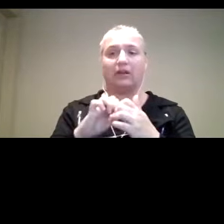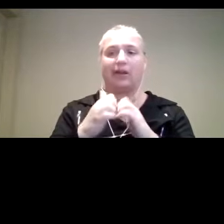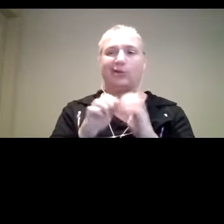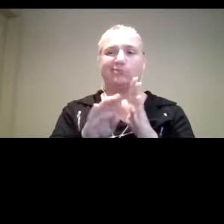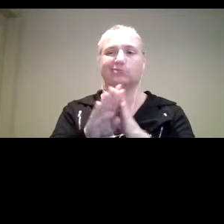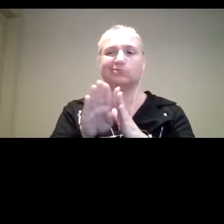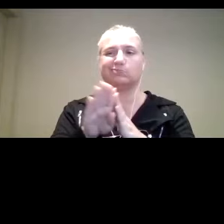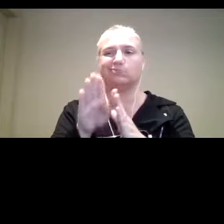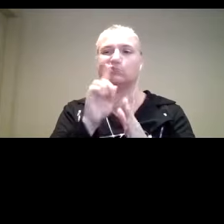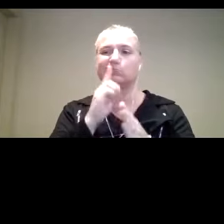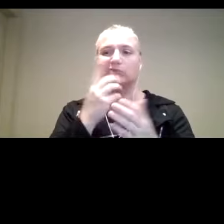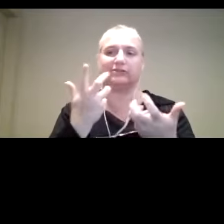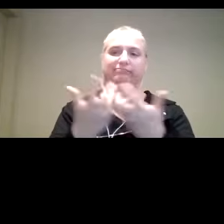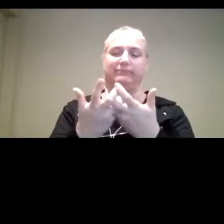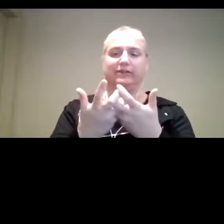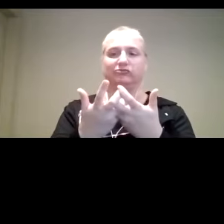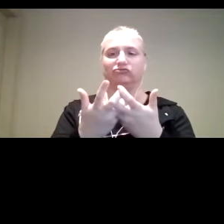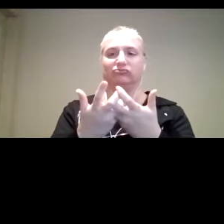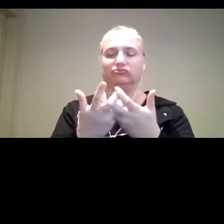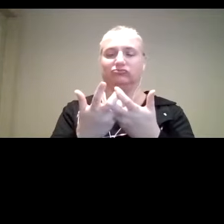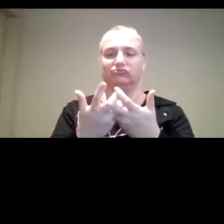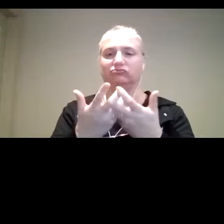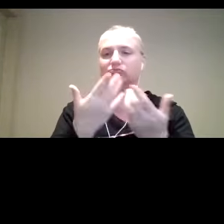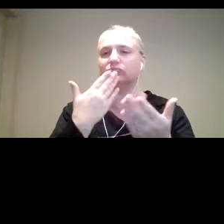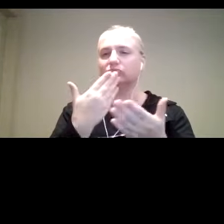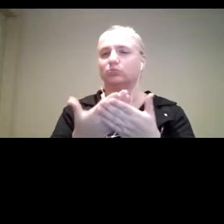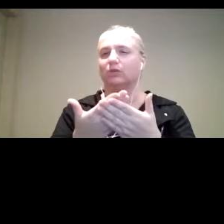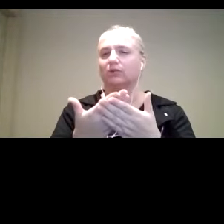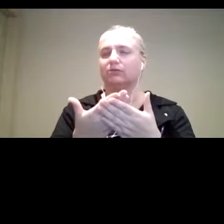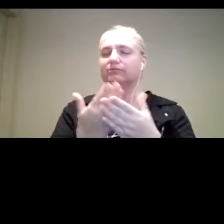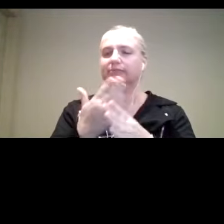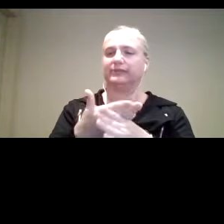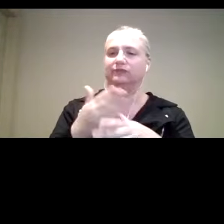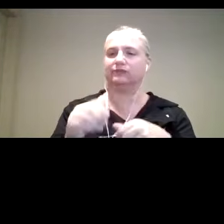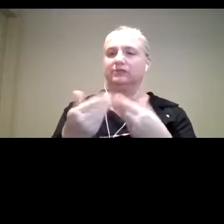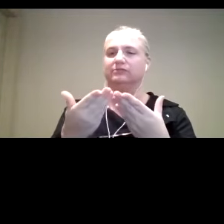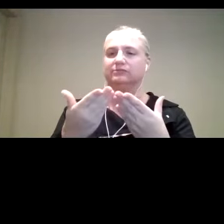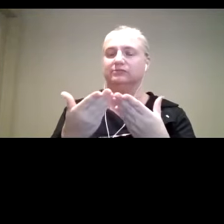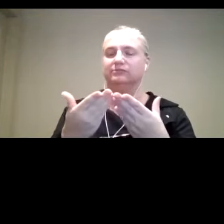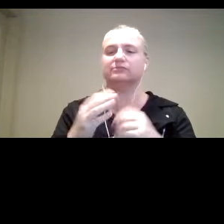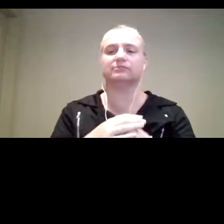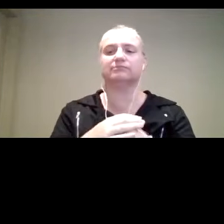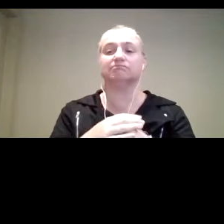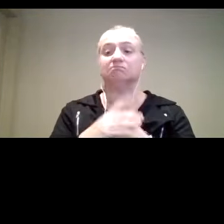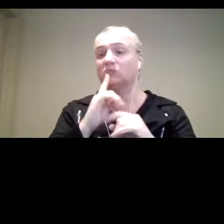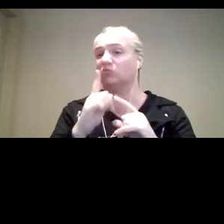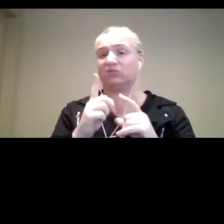really well-matched interventions. Ton of research on that. And it's out there. And it's great.